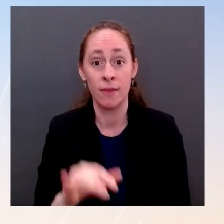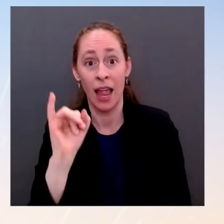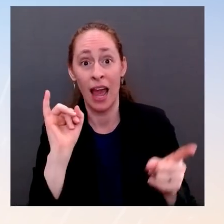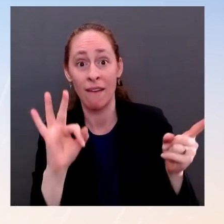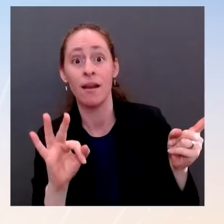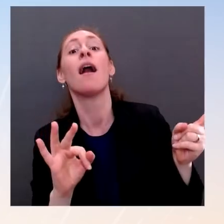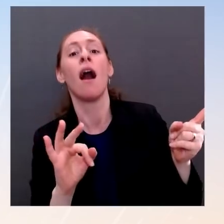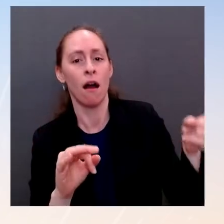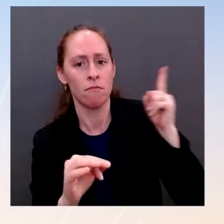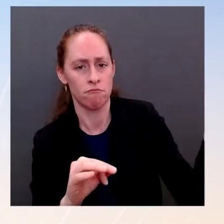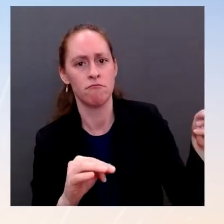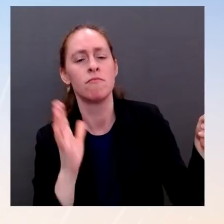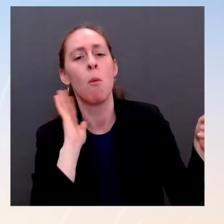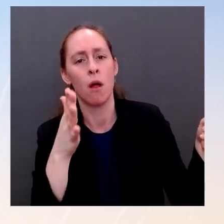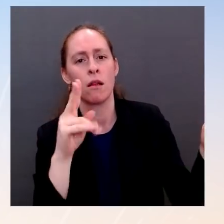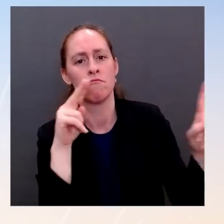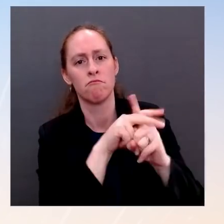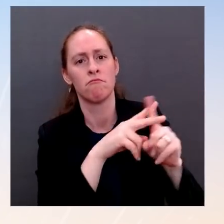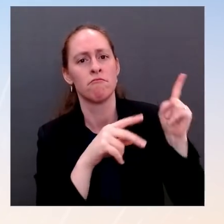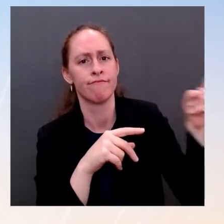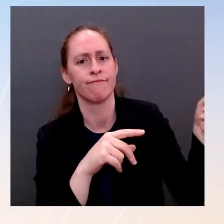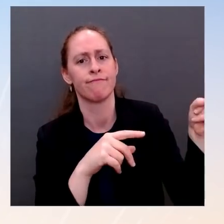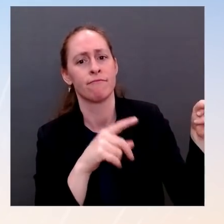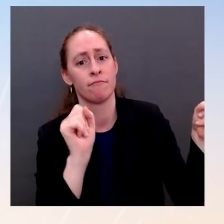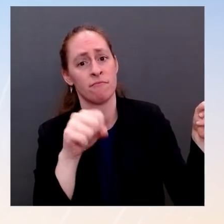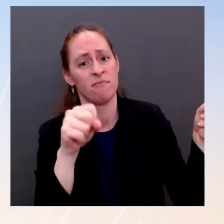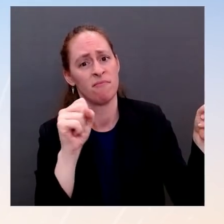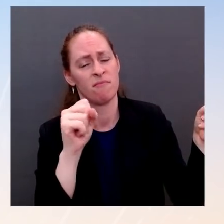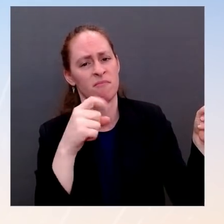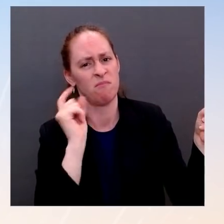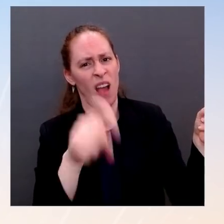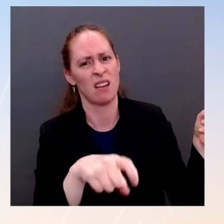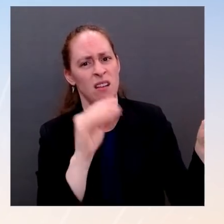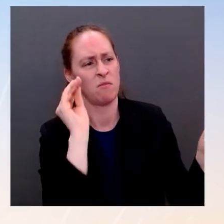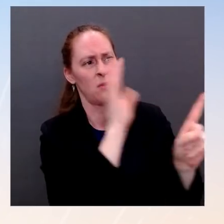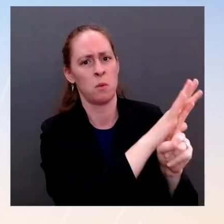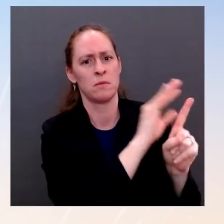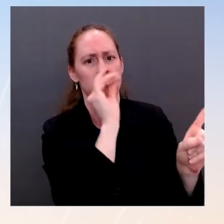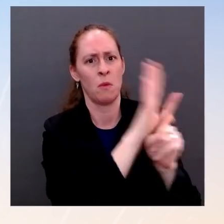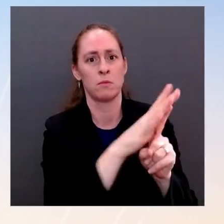If Russia attacks the United States or our Allies through asymmetric activities,